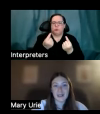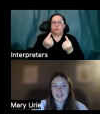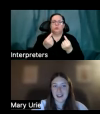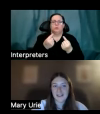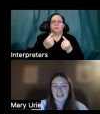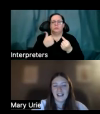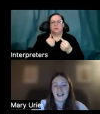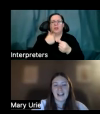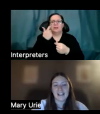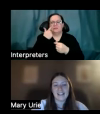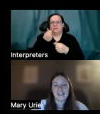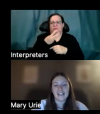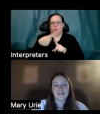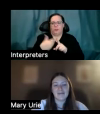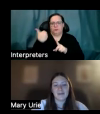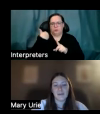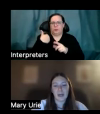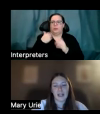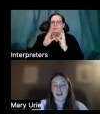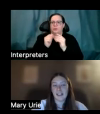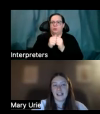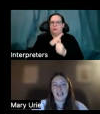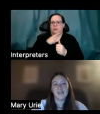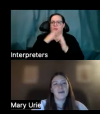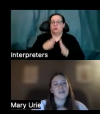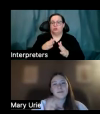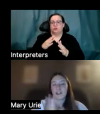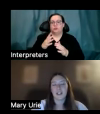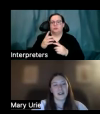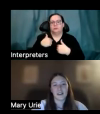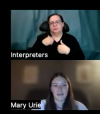months ago. And my colleague and I, we were sharing all this